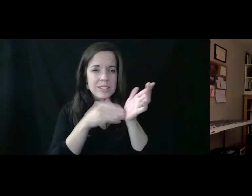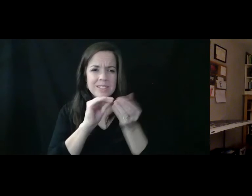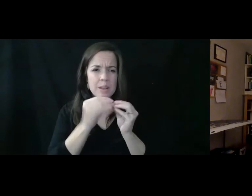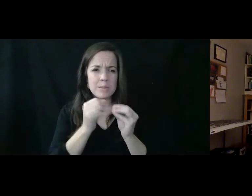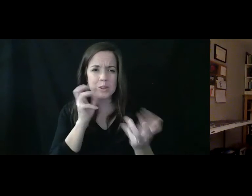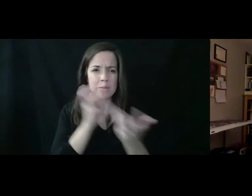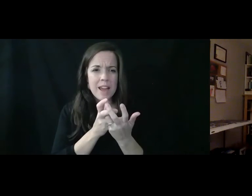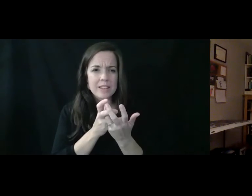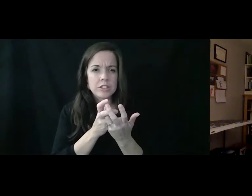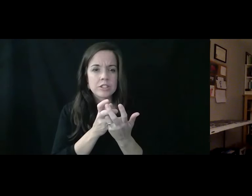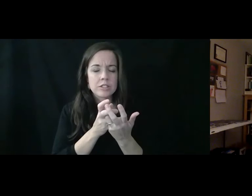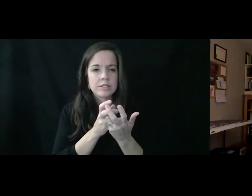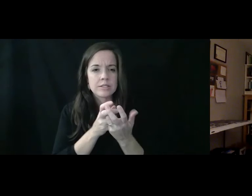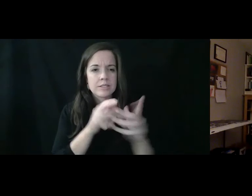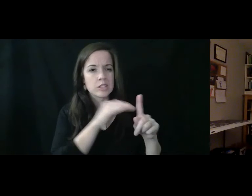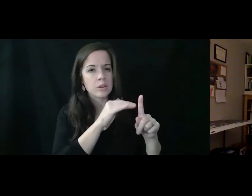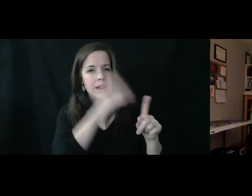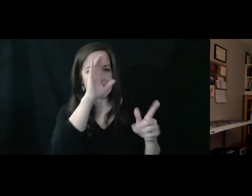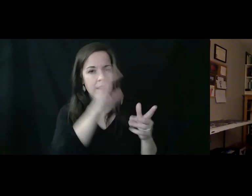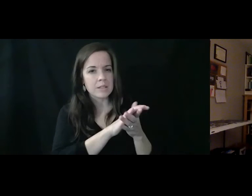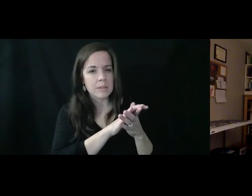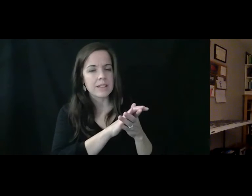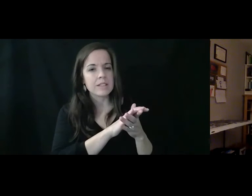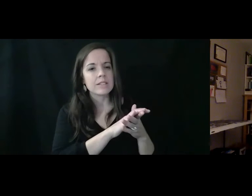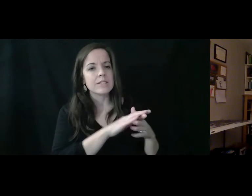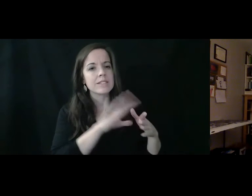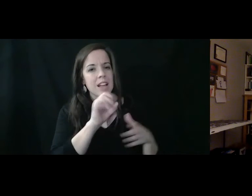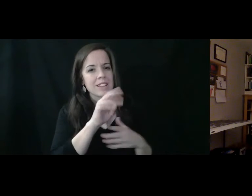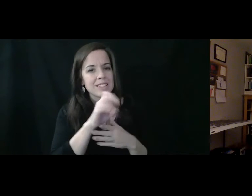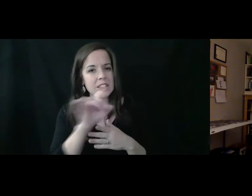She reminds the husband to condition the brown leather couch, to cover the blood stains,